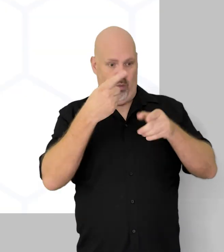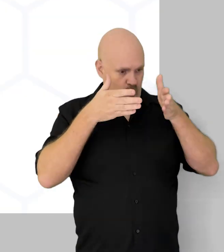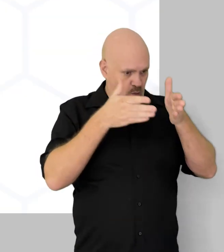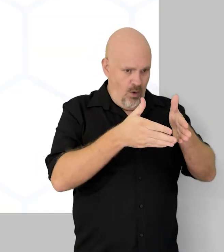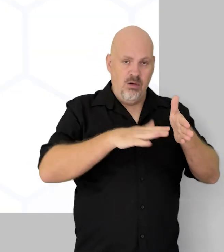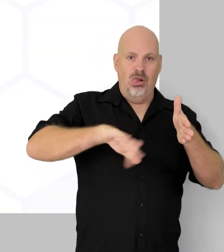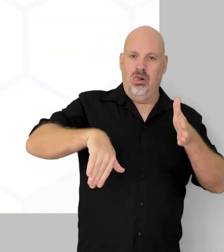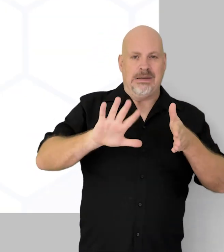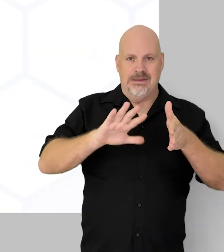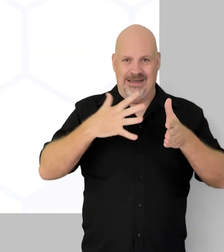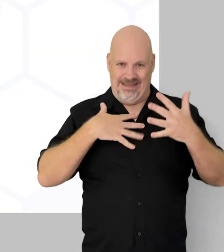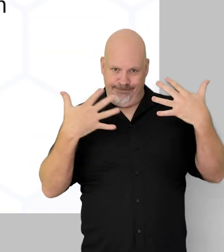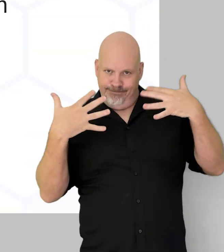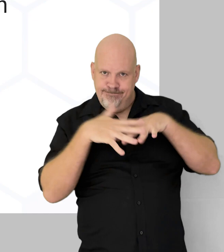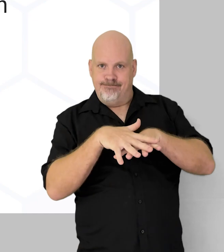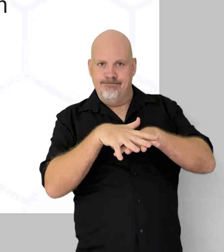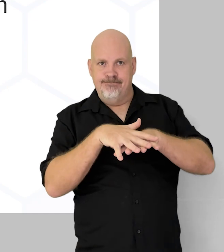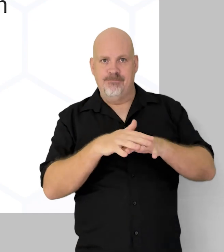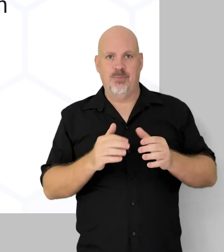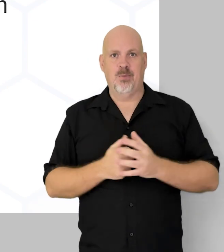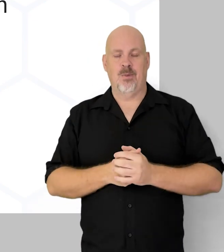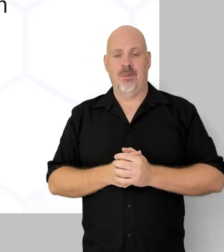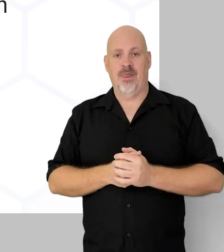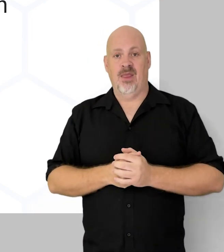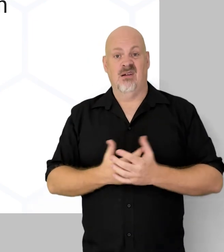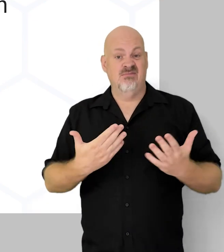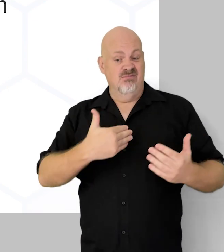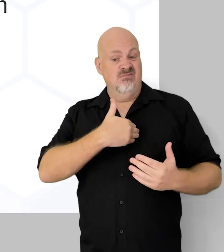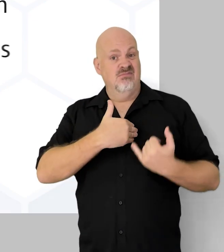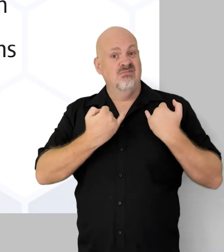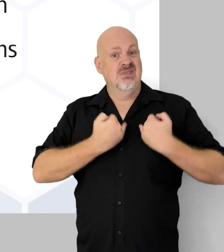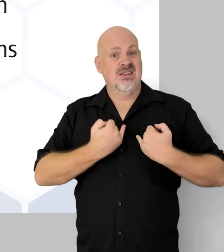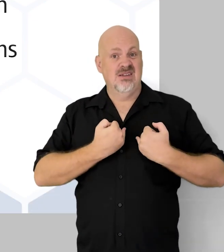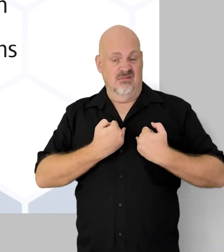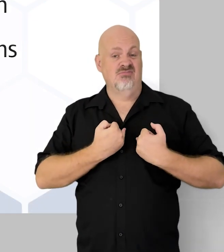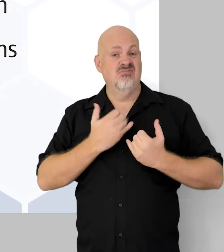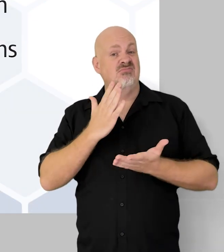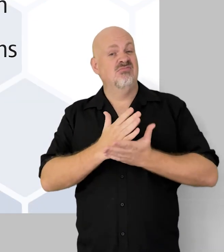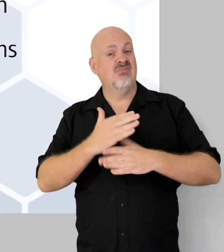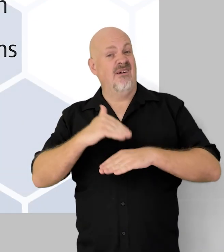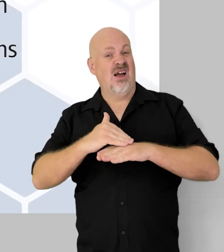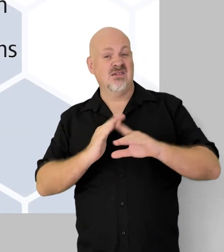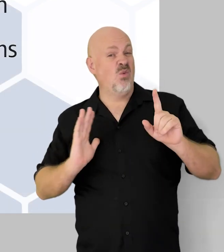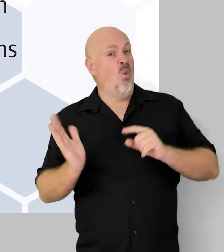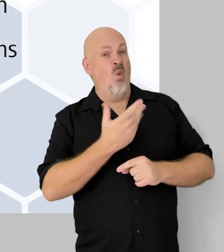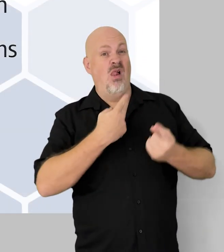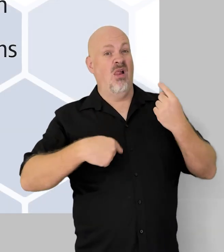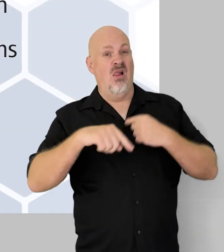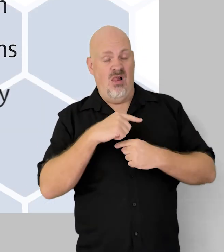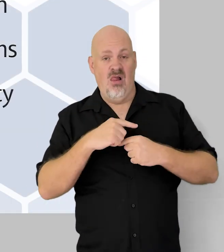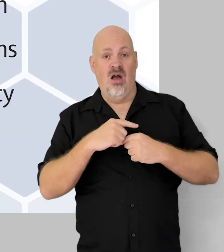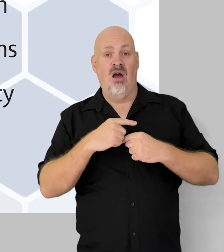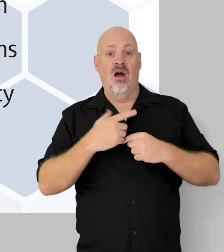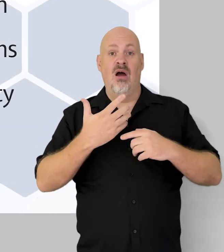and are rooted in social determinants of health, in the structural health-care systems, and health-care access and quality.